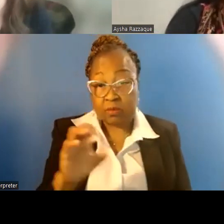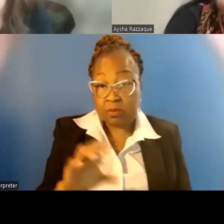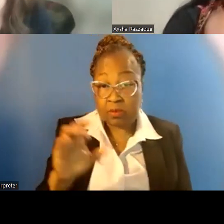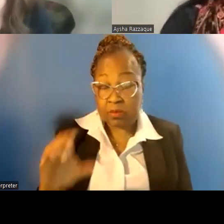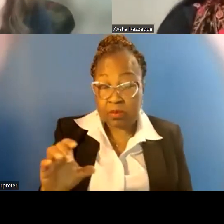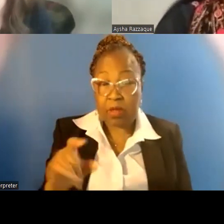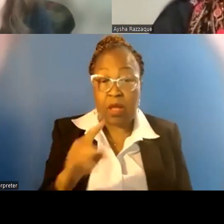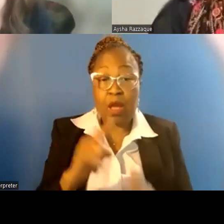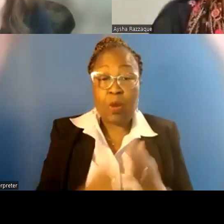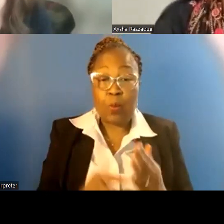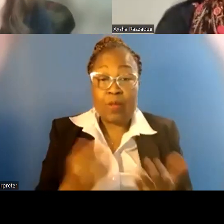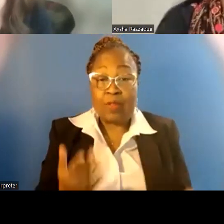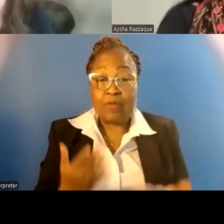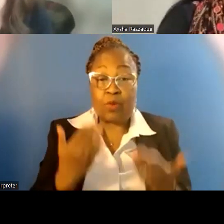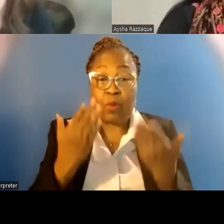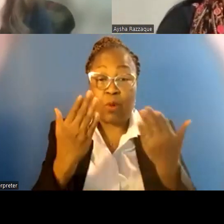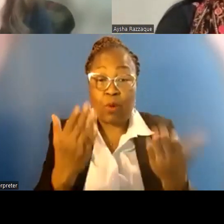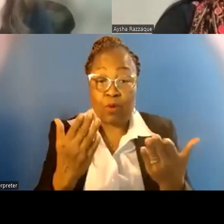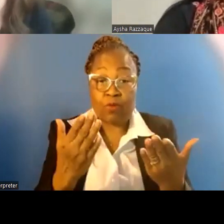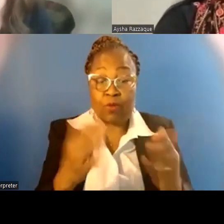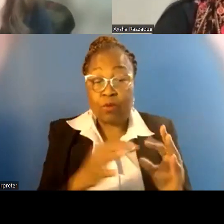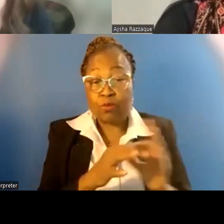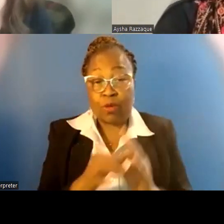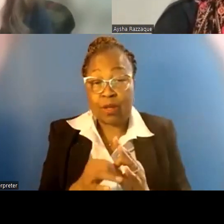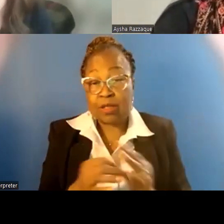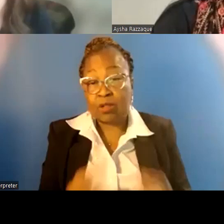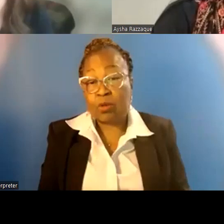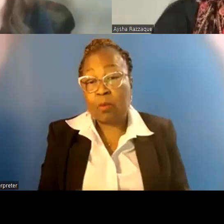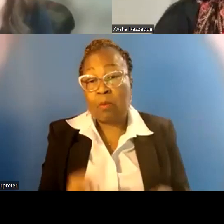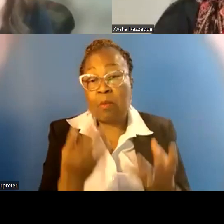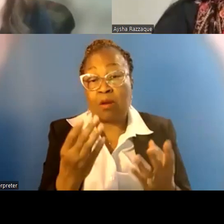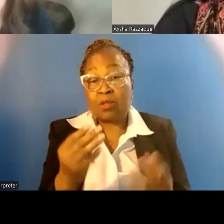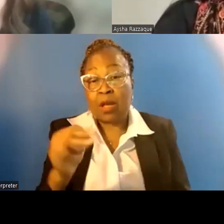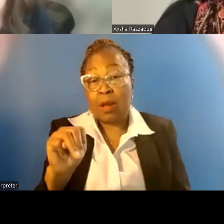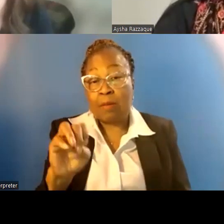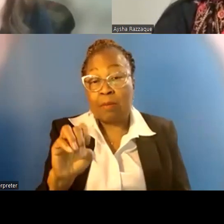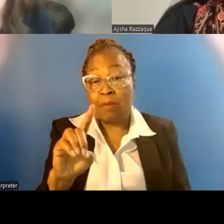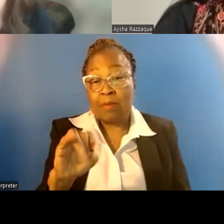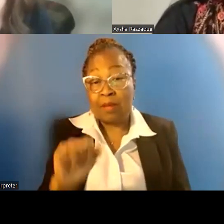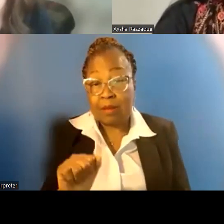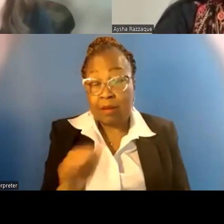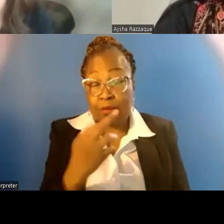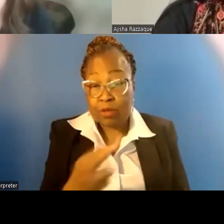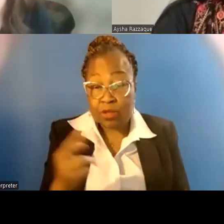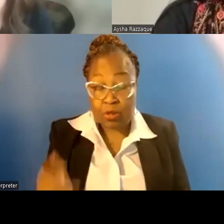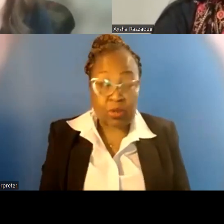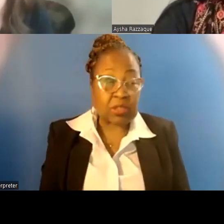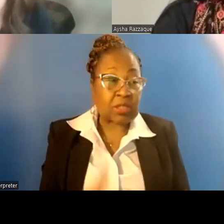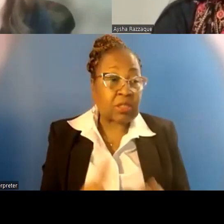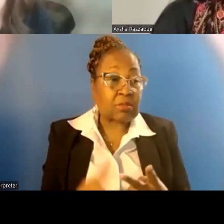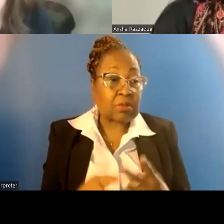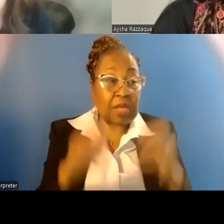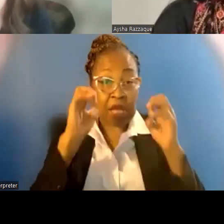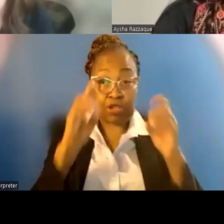has to offer in terms of multimedia resources, educational components, different things like that.